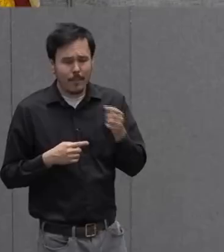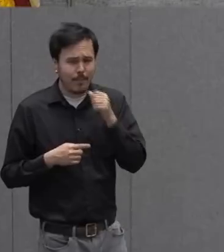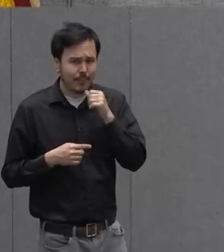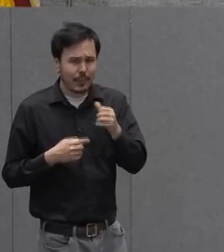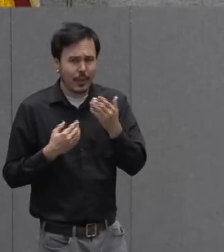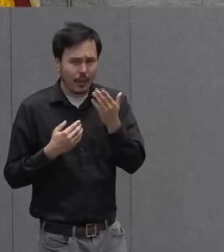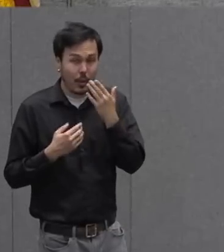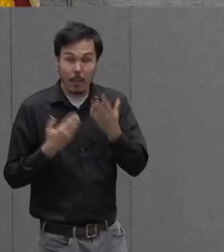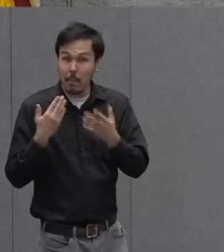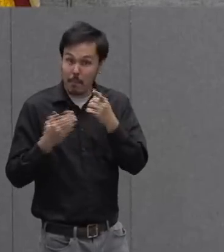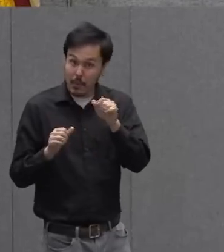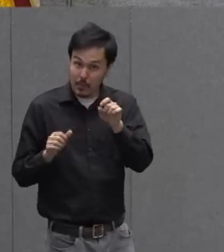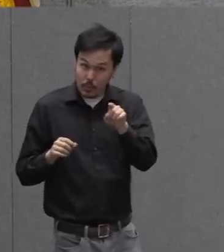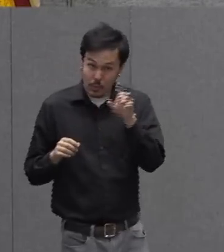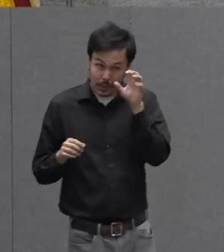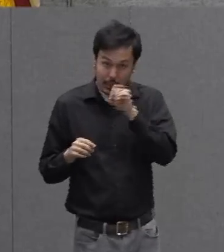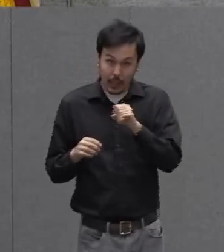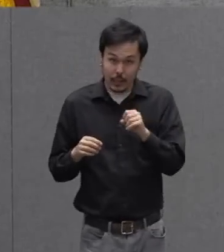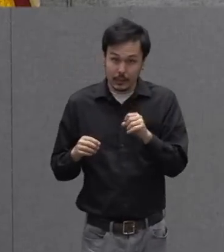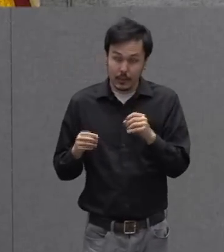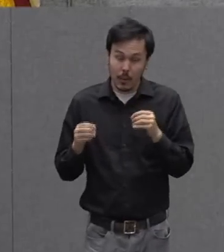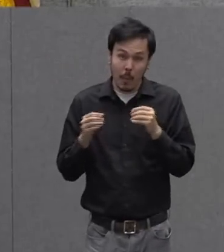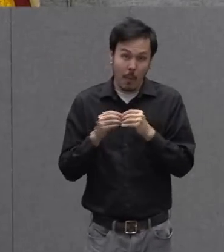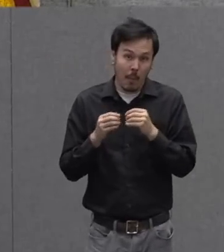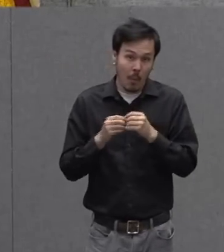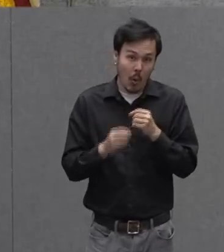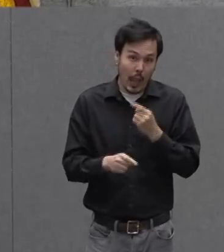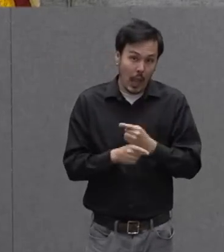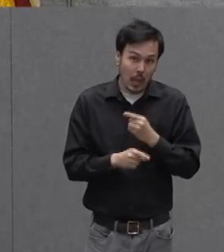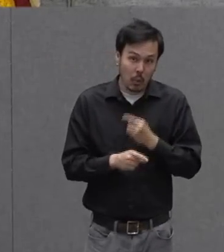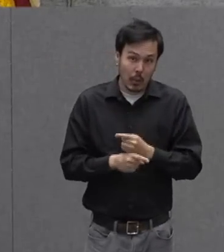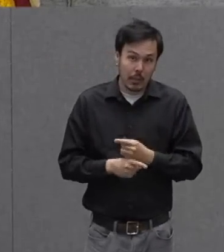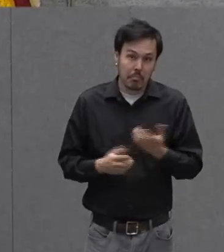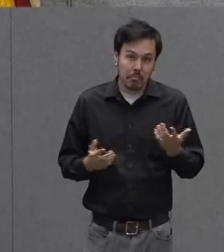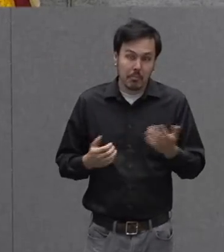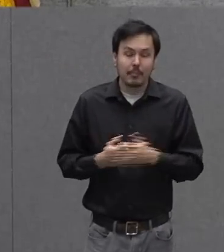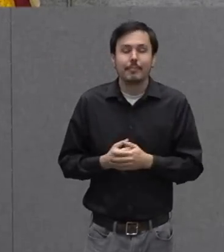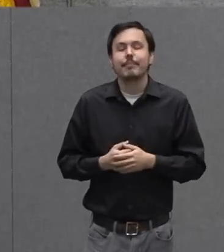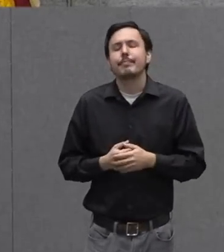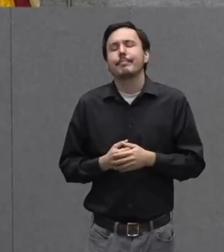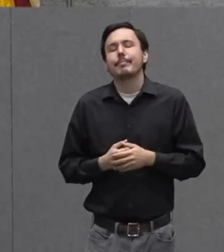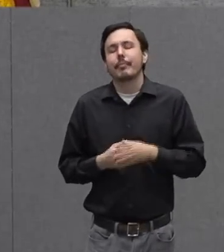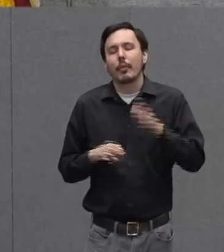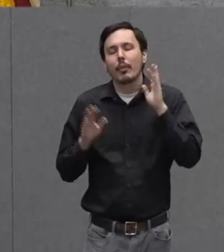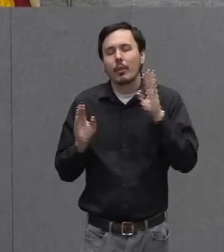Maybe you guessed something much closer. Friends, normally we just have our chart and we say